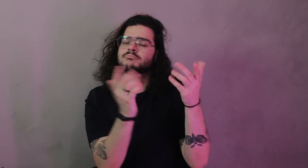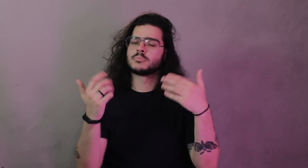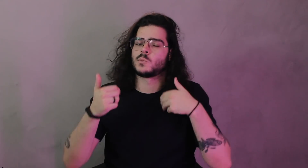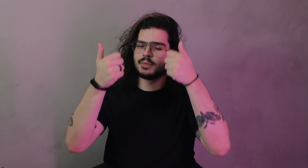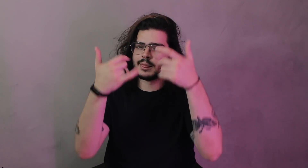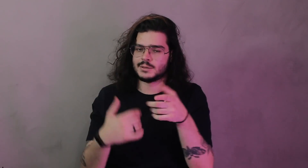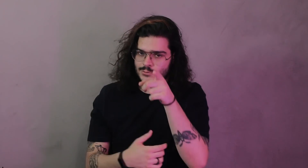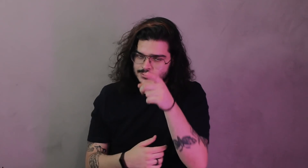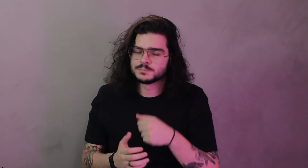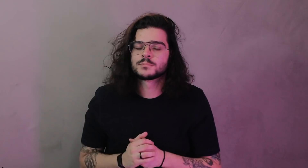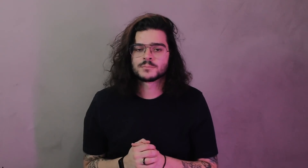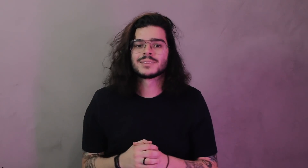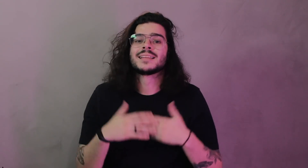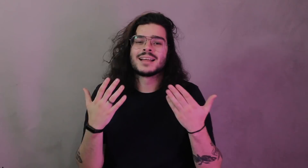I'll tell you...